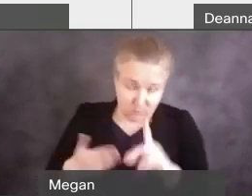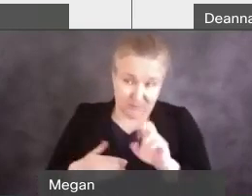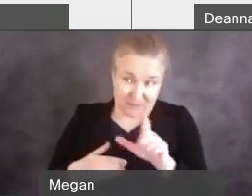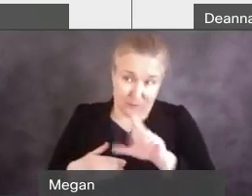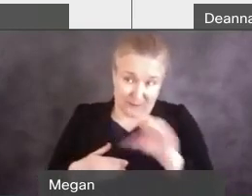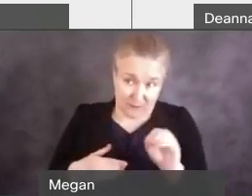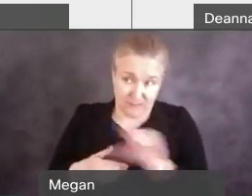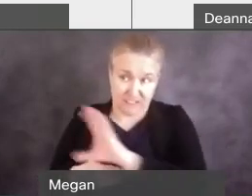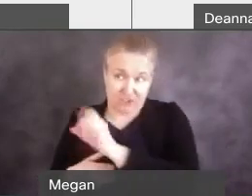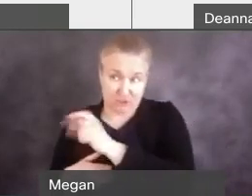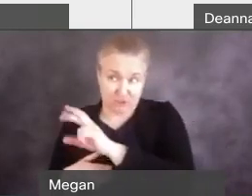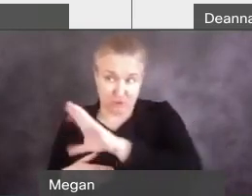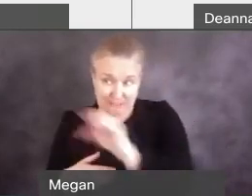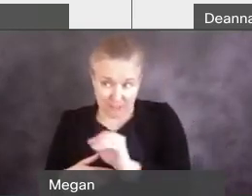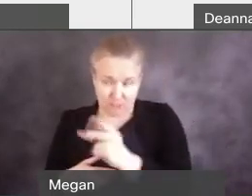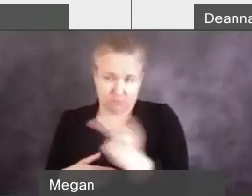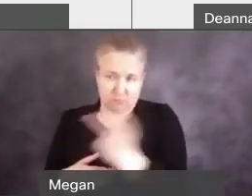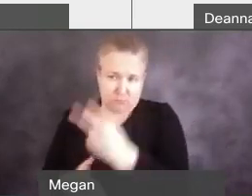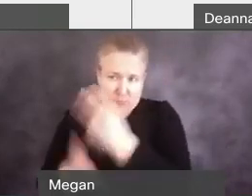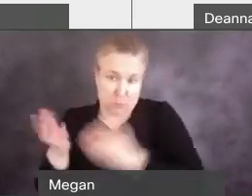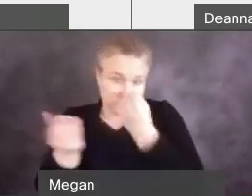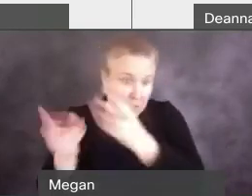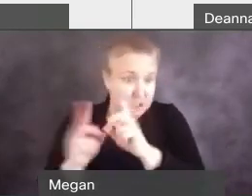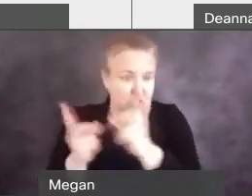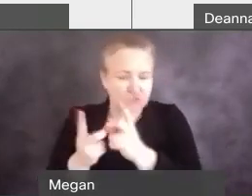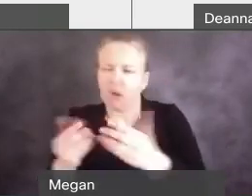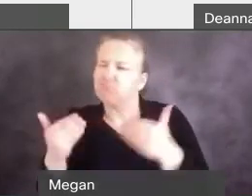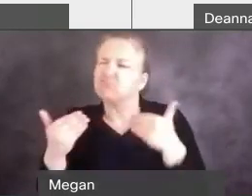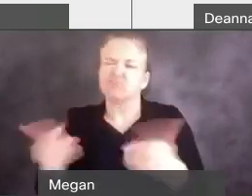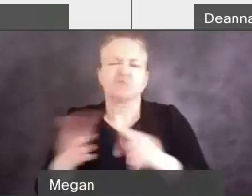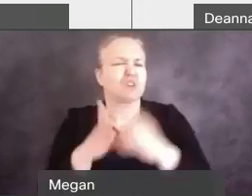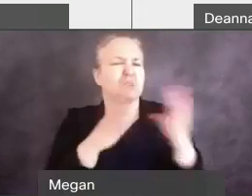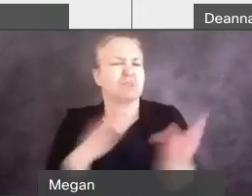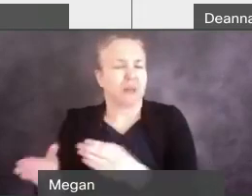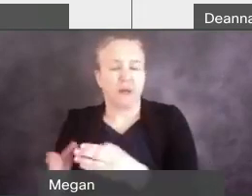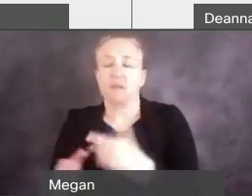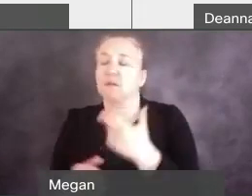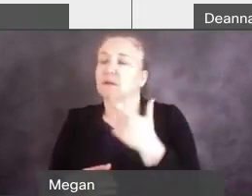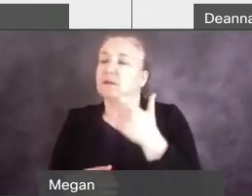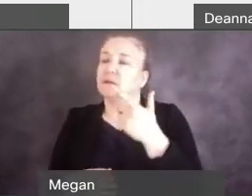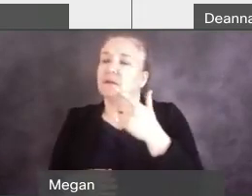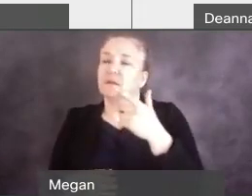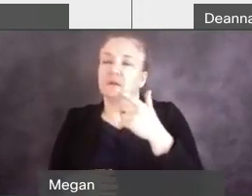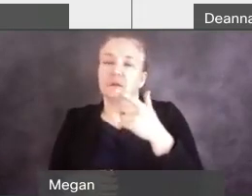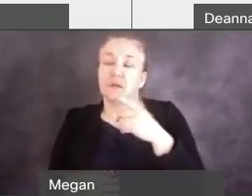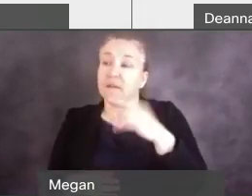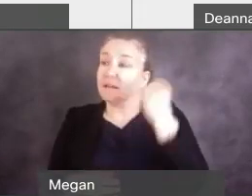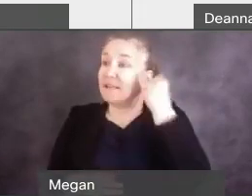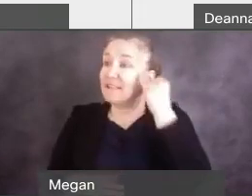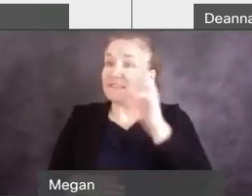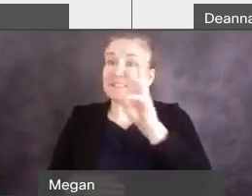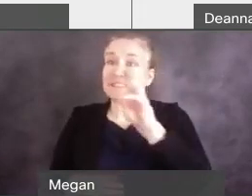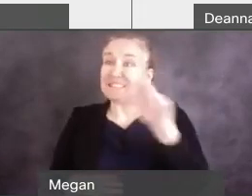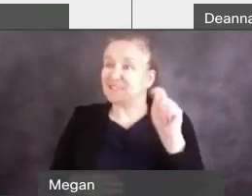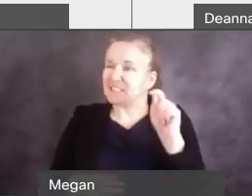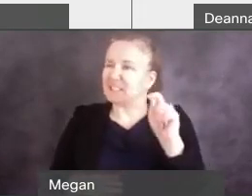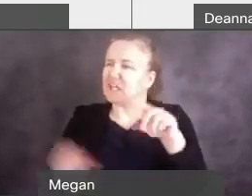reviewing them. Since then, Delaware County, Chester County have come out and told districts to go ahead and start planning that if you need to drop the six-foot space to get more kids into school,